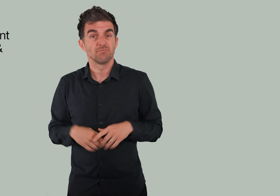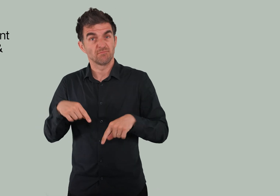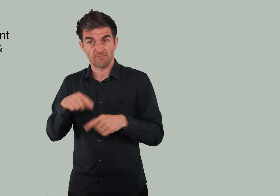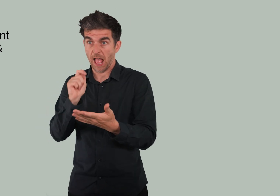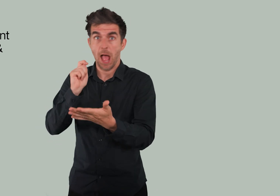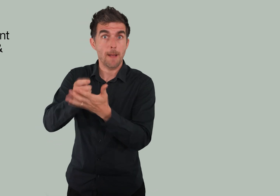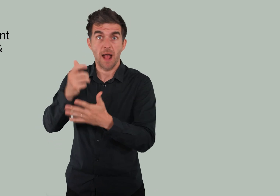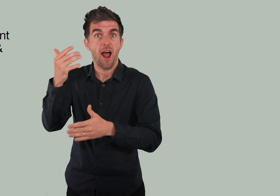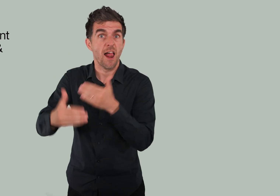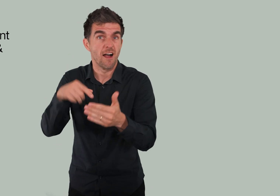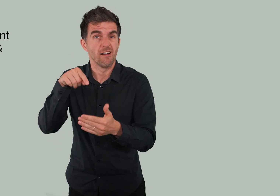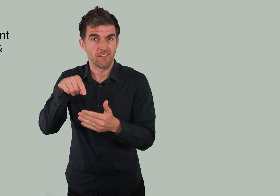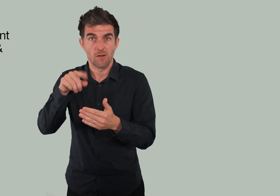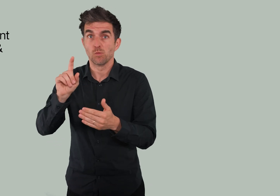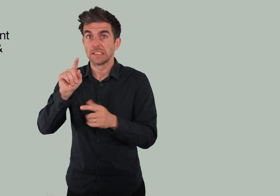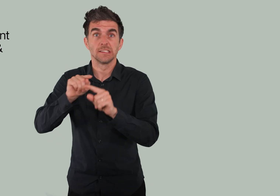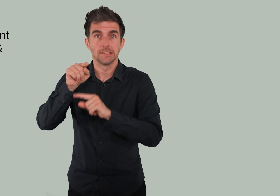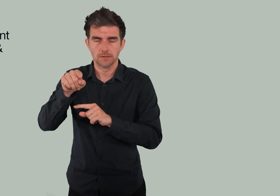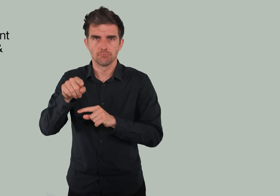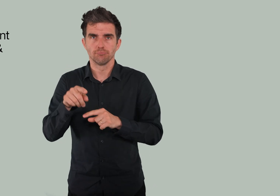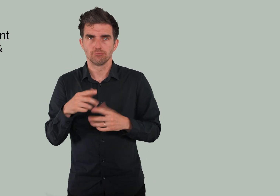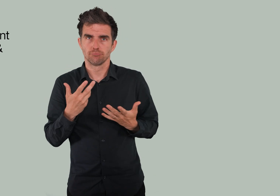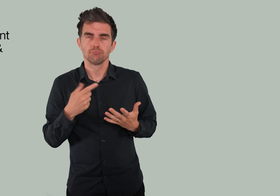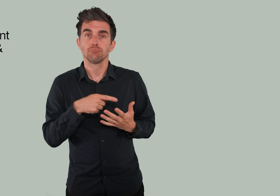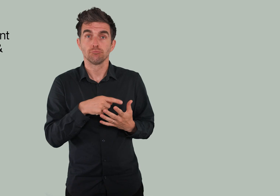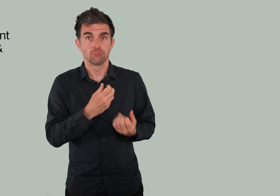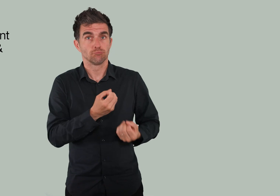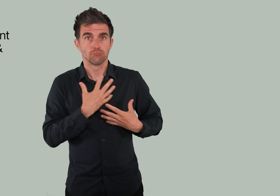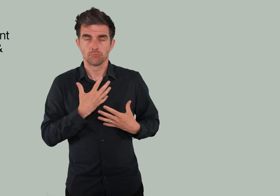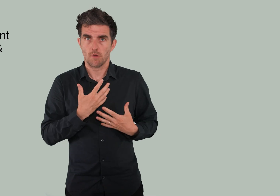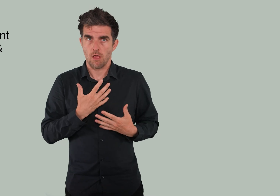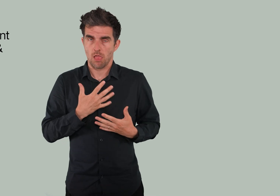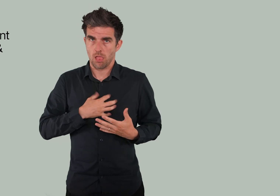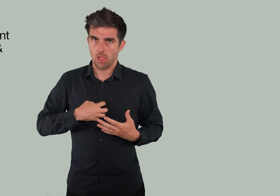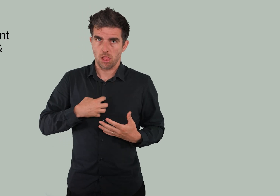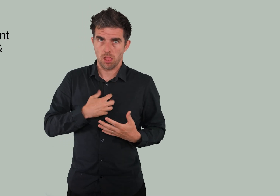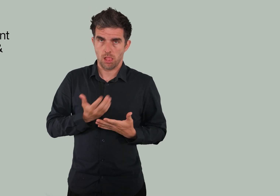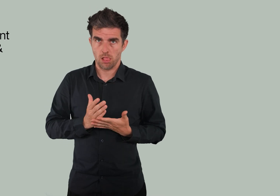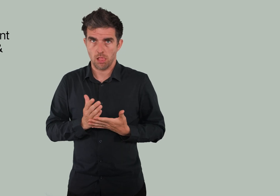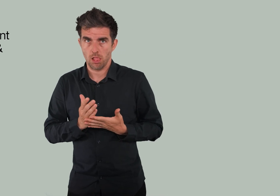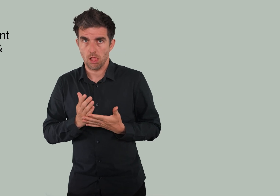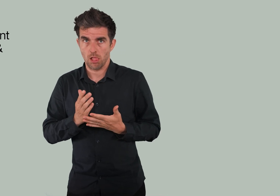At the appeal stage, customers report doubting that their